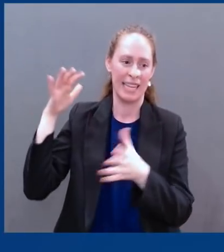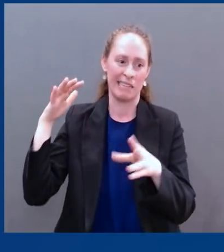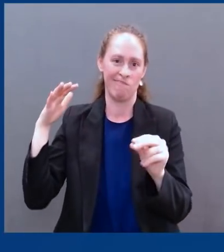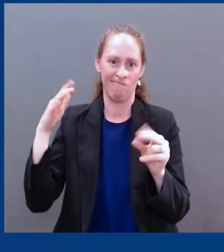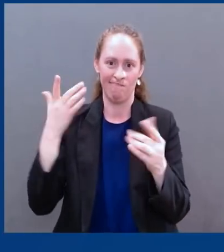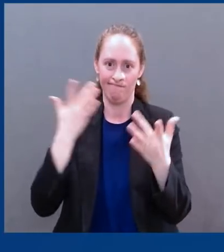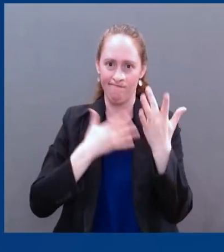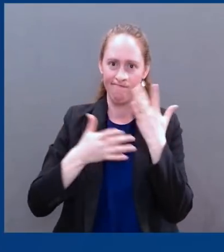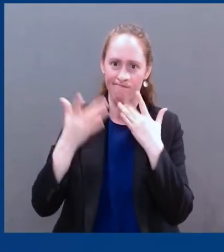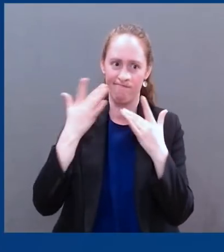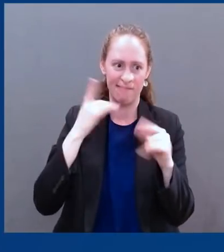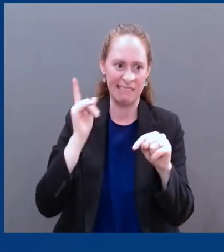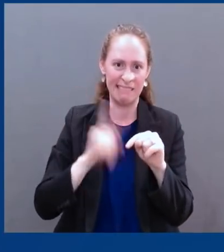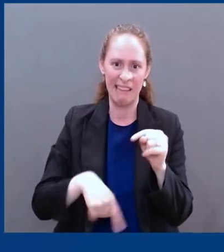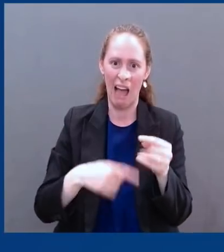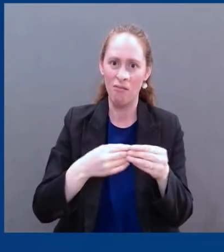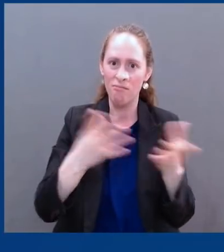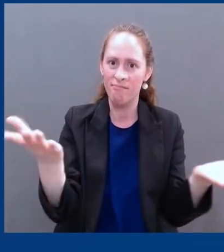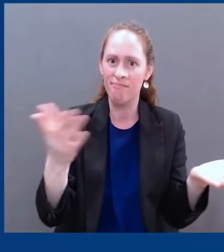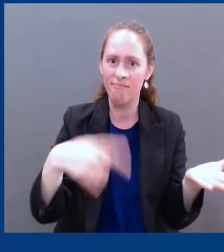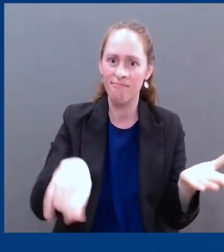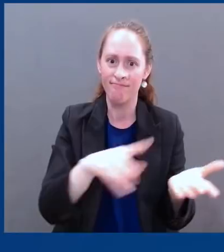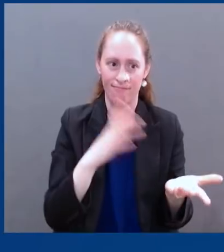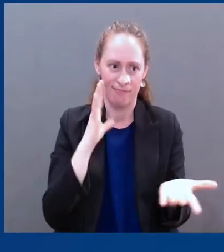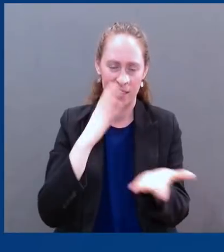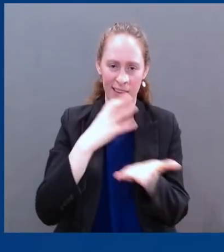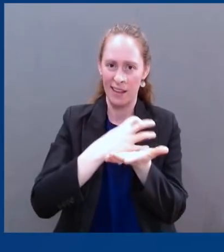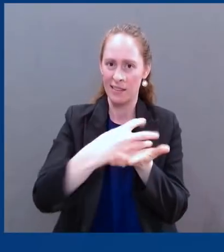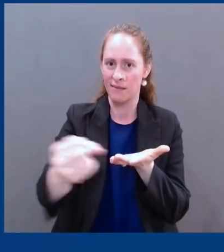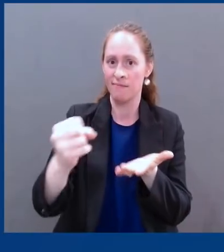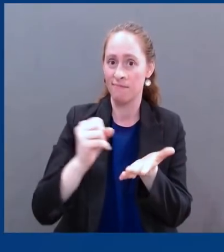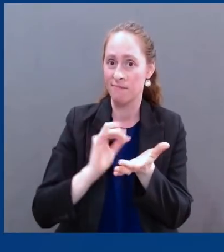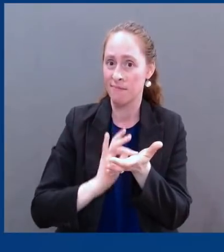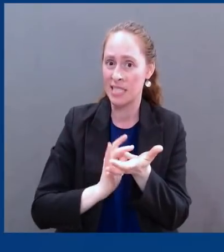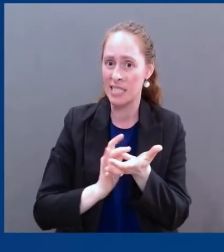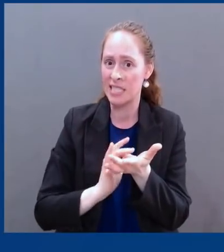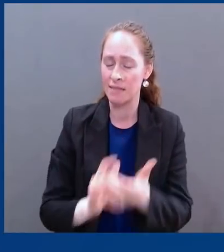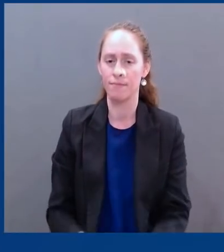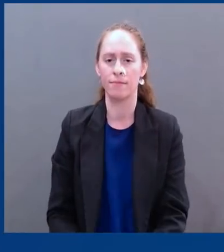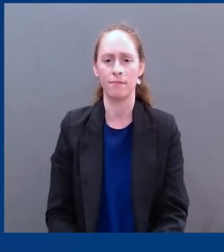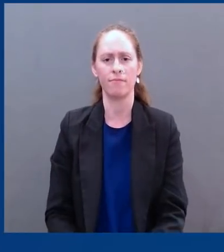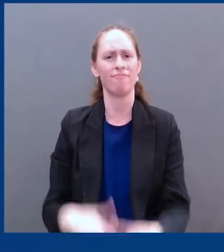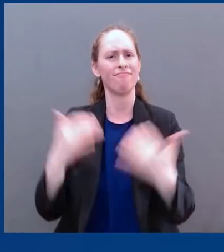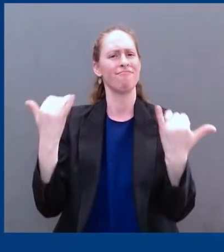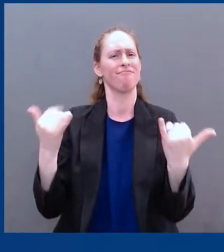The President's COVID team at the White House and HHS has briefed Congress on a number of occasions